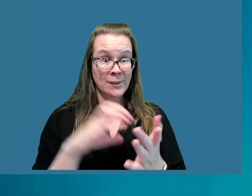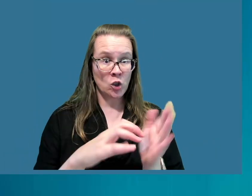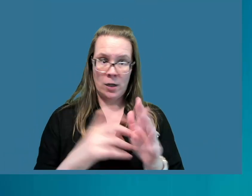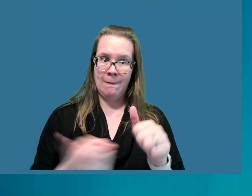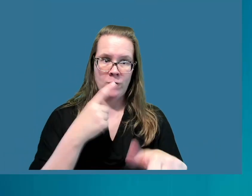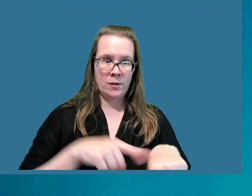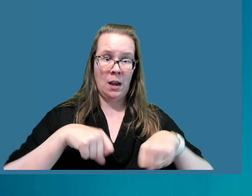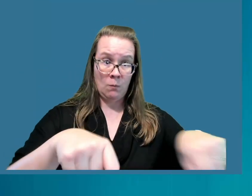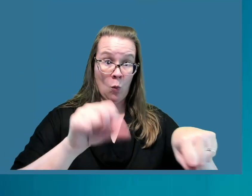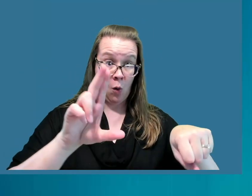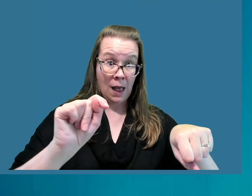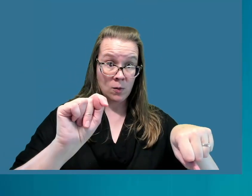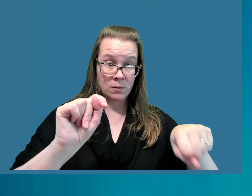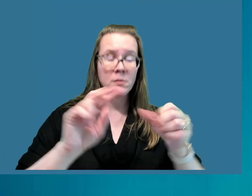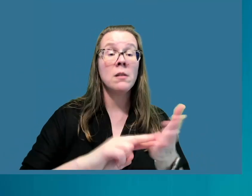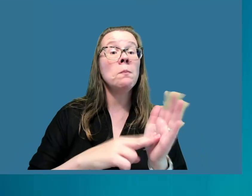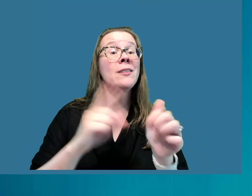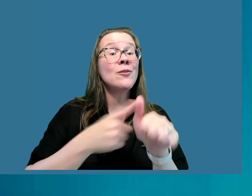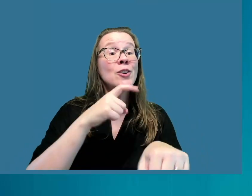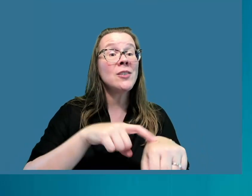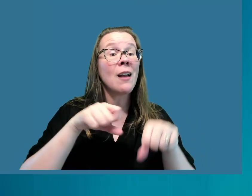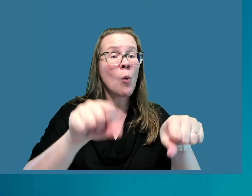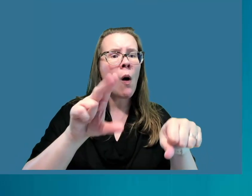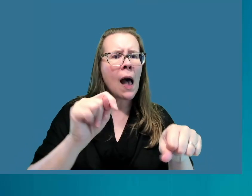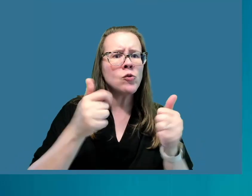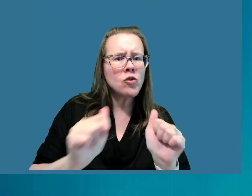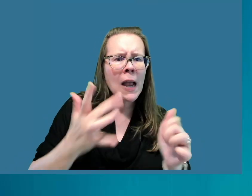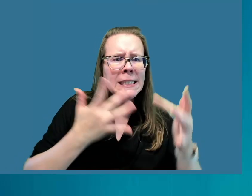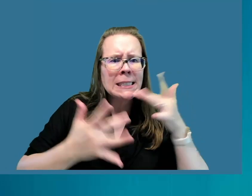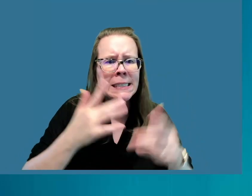to taste okay. But your best cookies will always be from the first time you roll the cookie dough